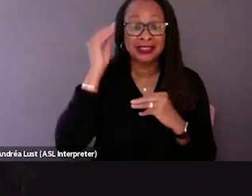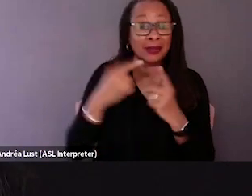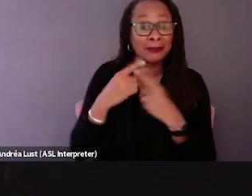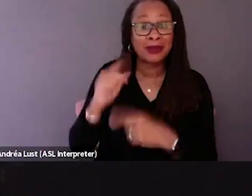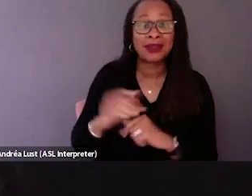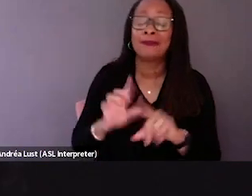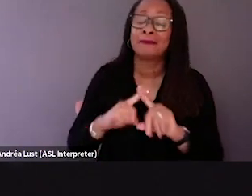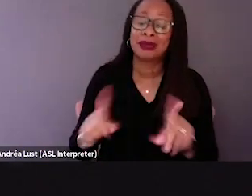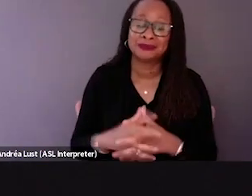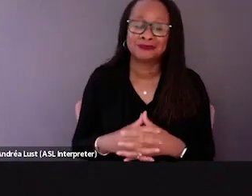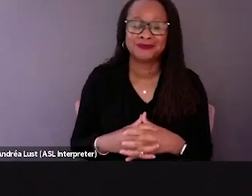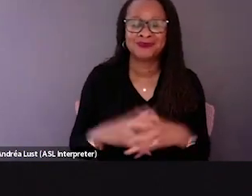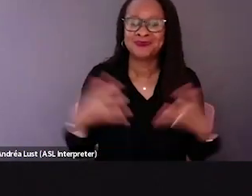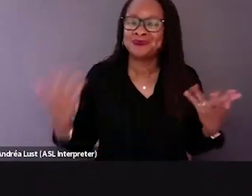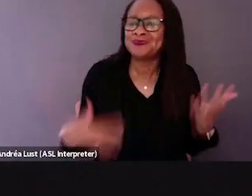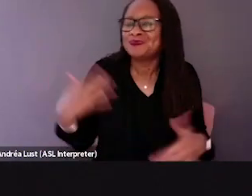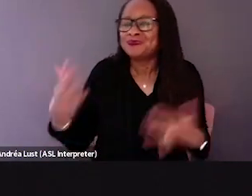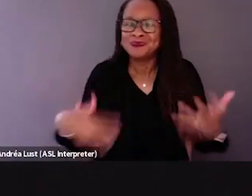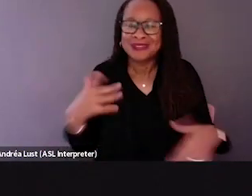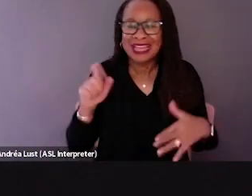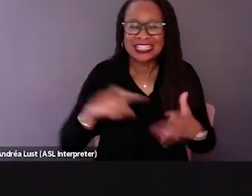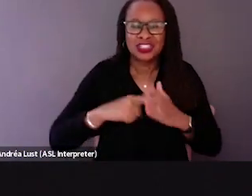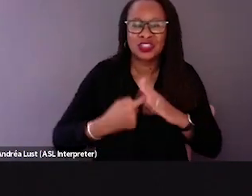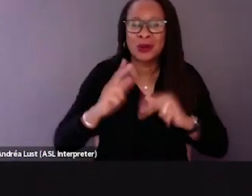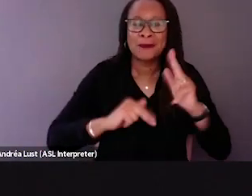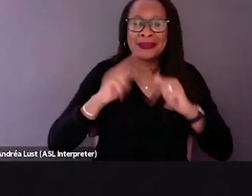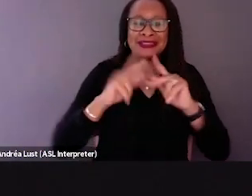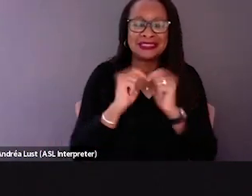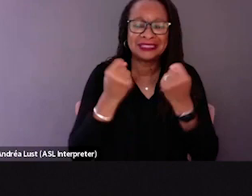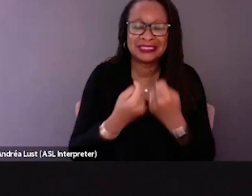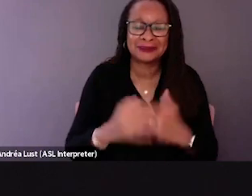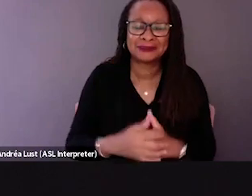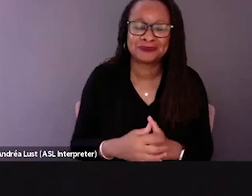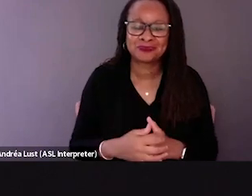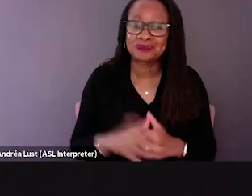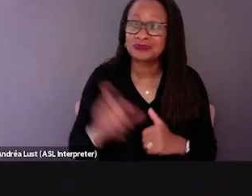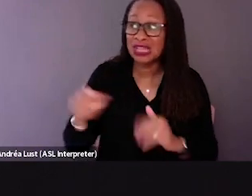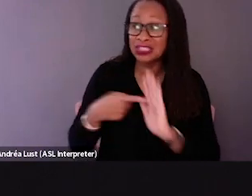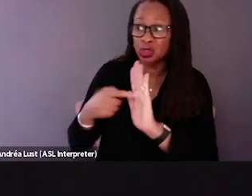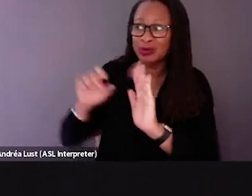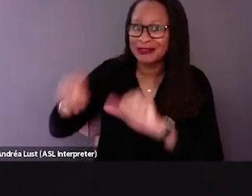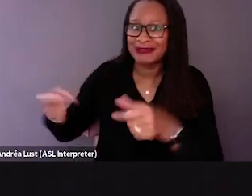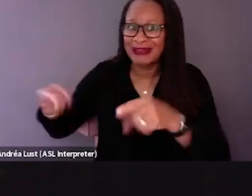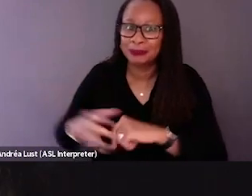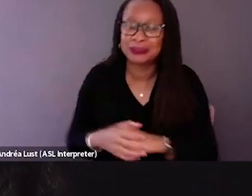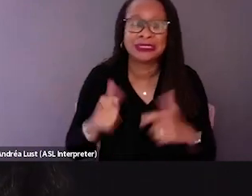but I need to start building a team. I need to show her that this can happen in kind of a big way.